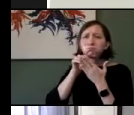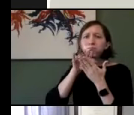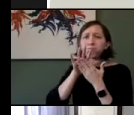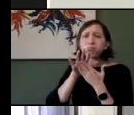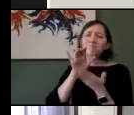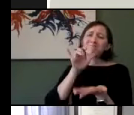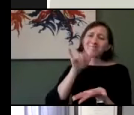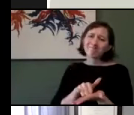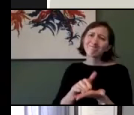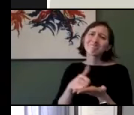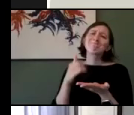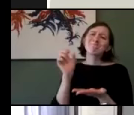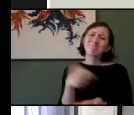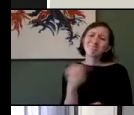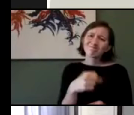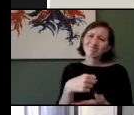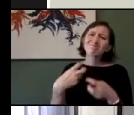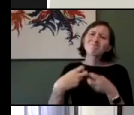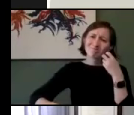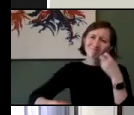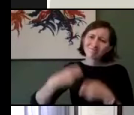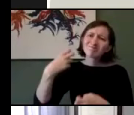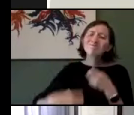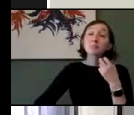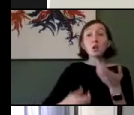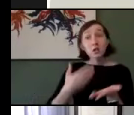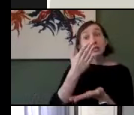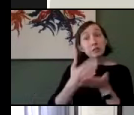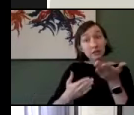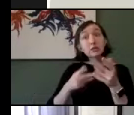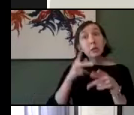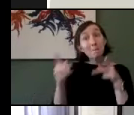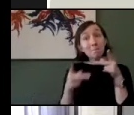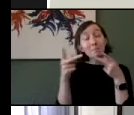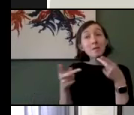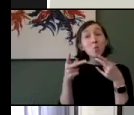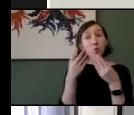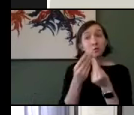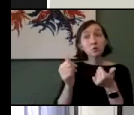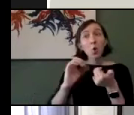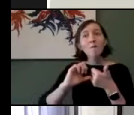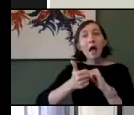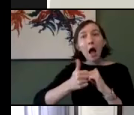Right on about the way folks have been able to solve that with nose clips or glass clips.